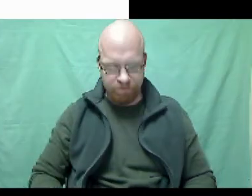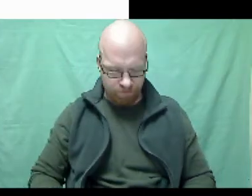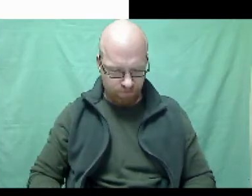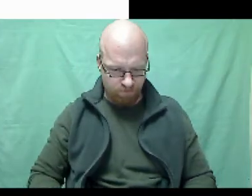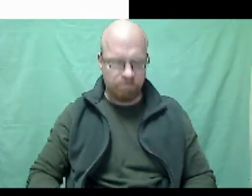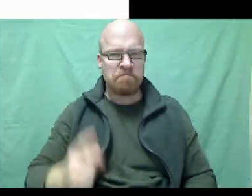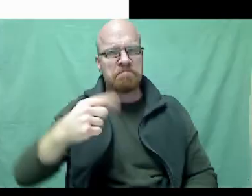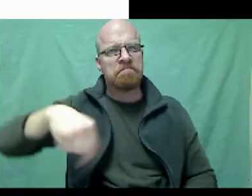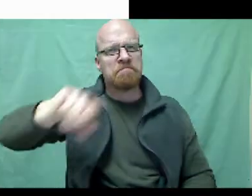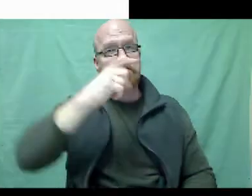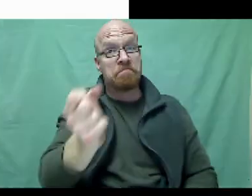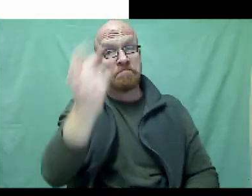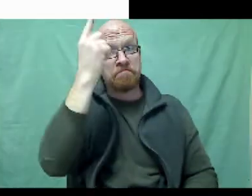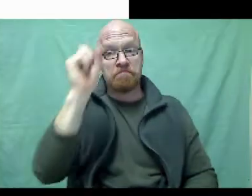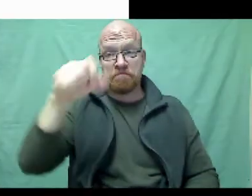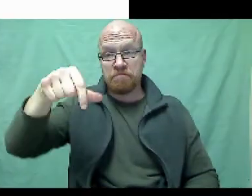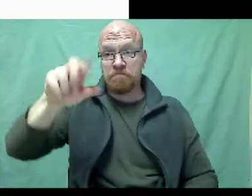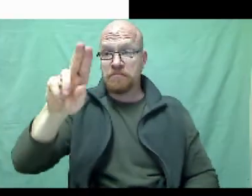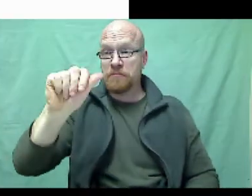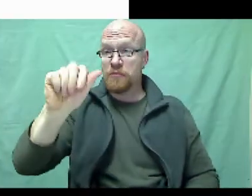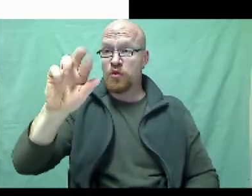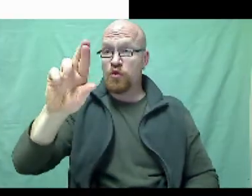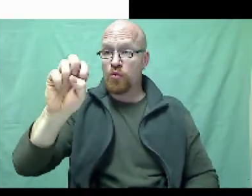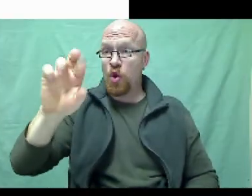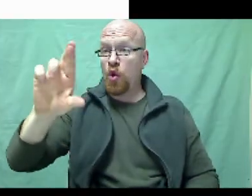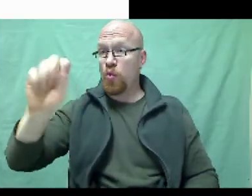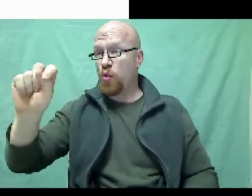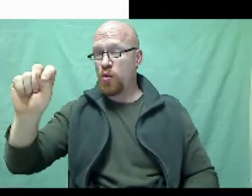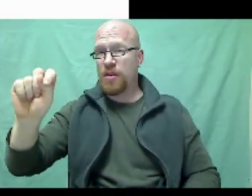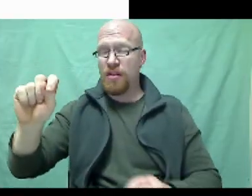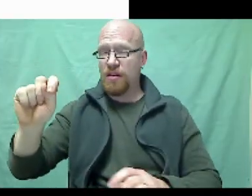Now in order to understand square roots,